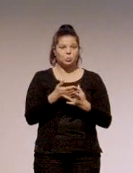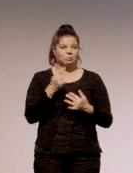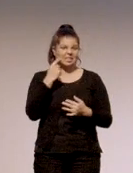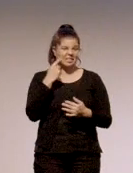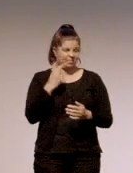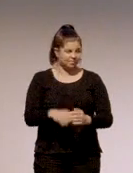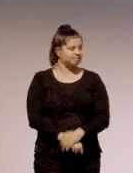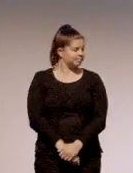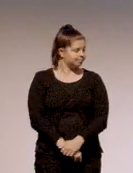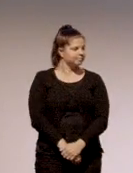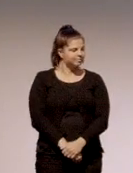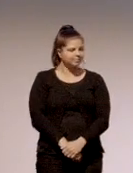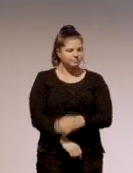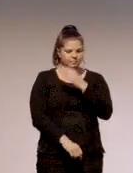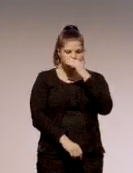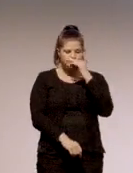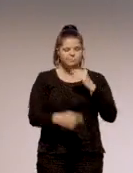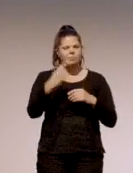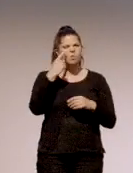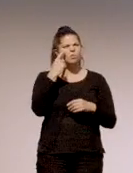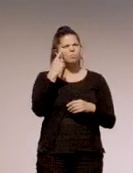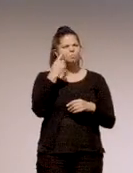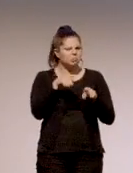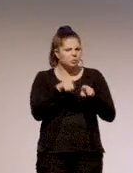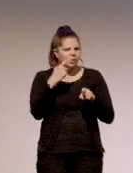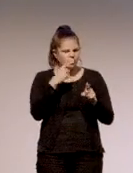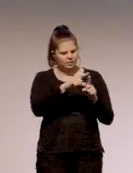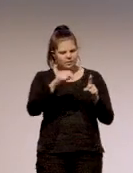We also looked at our digital forms input. So we know that a lot of people, when they're transacting with